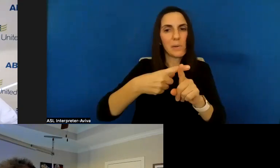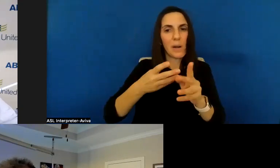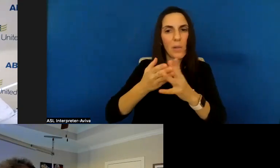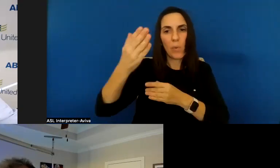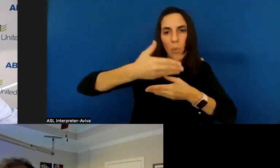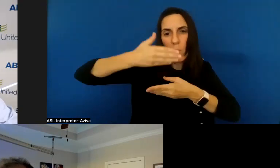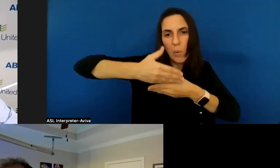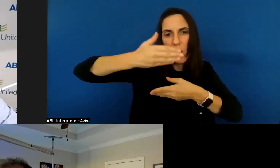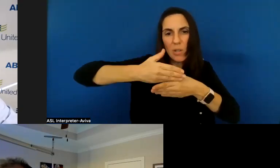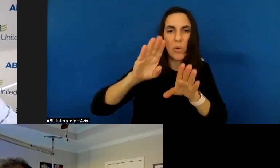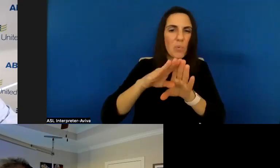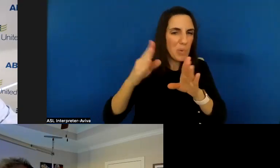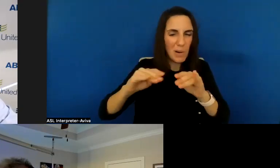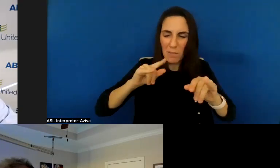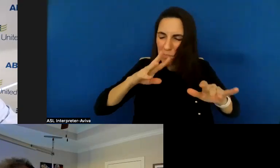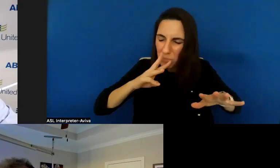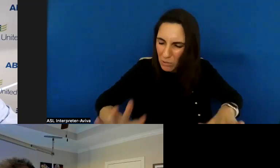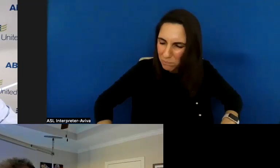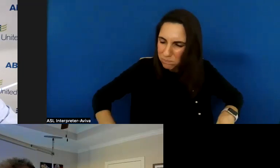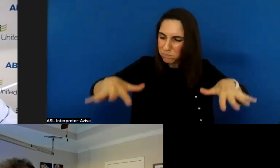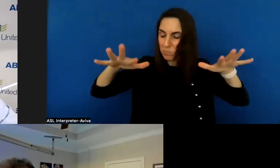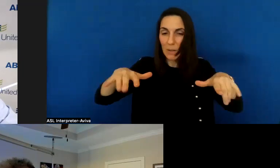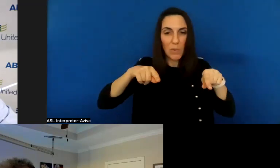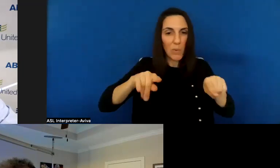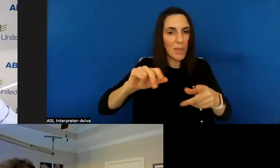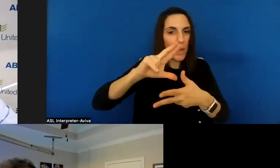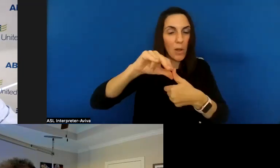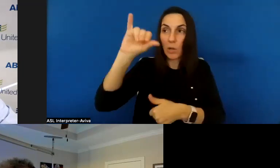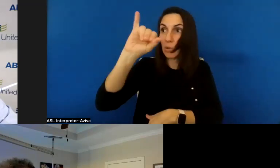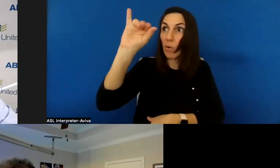11:14:33 So during that time, you know, insurance companies. Obviously, we all know, are not